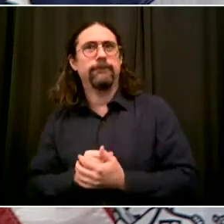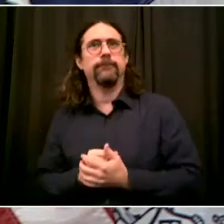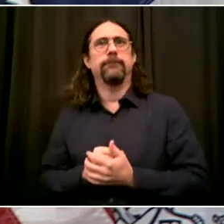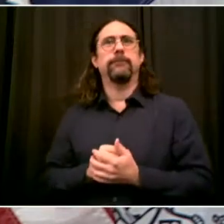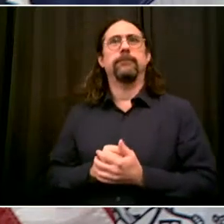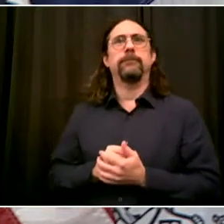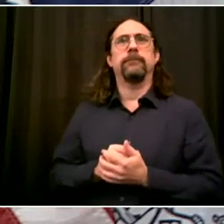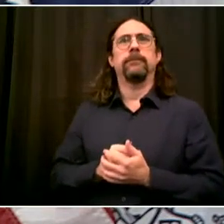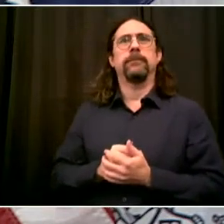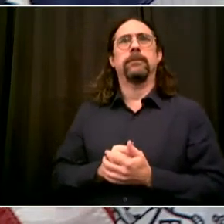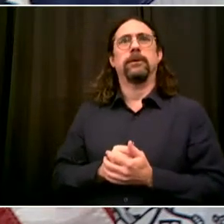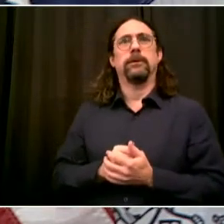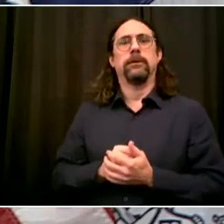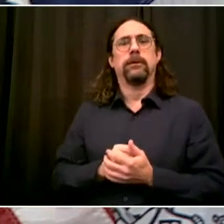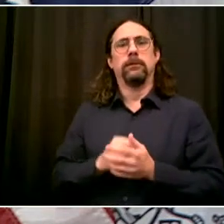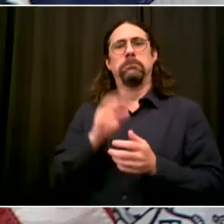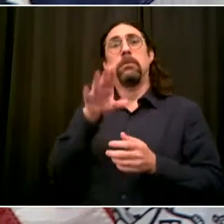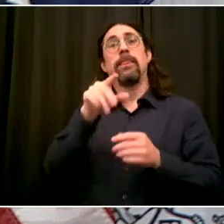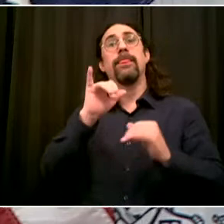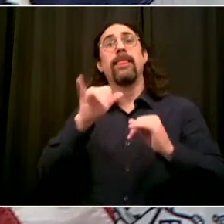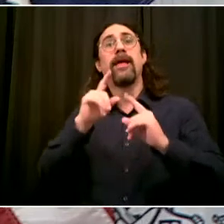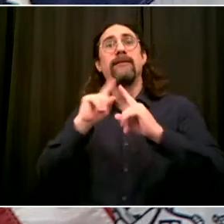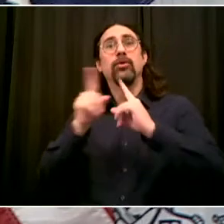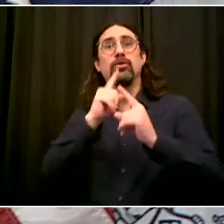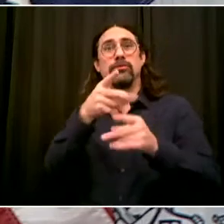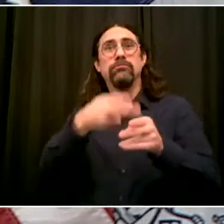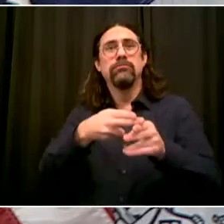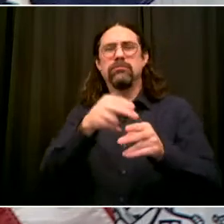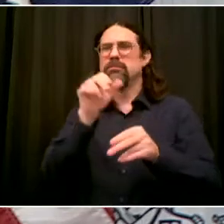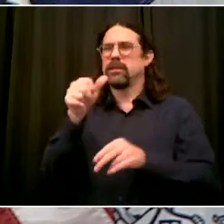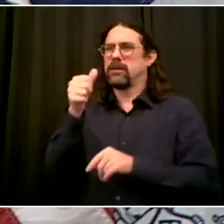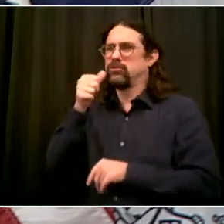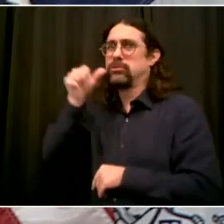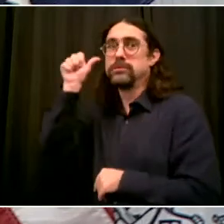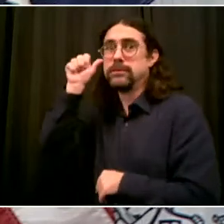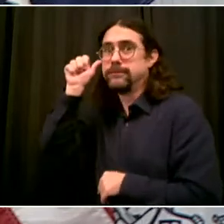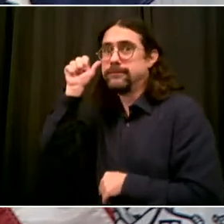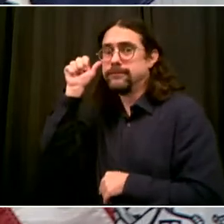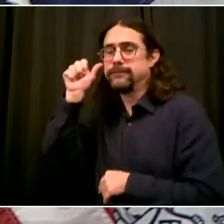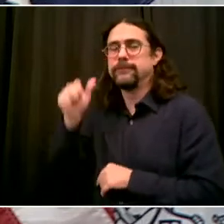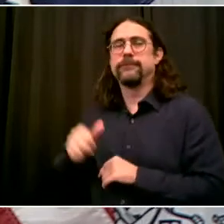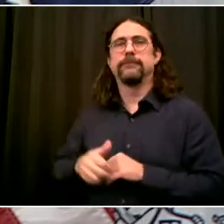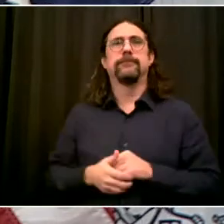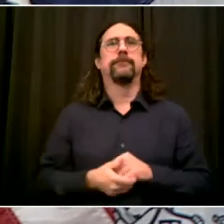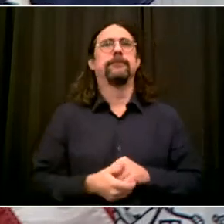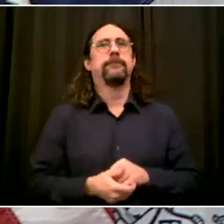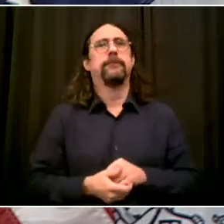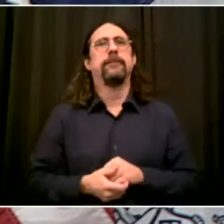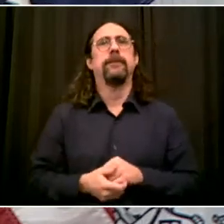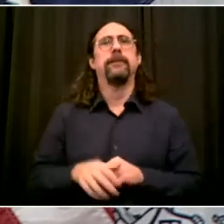THIS YESTERDAY. I'LL SAY IT GAAIN. WE'RE GOING TO BE IN AN ORANGE ZONE IN DECEMBER. THE ORANGE ZONE